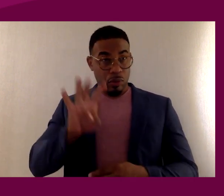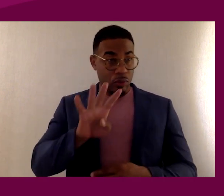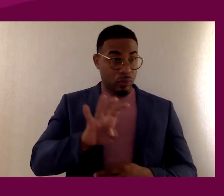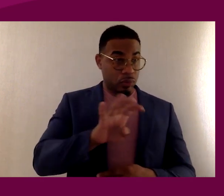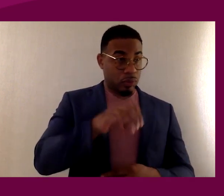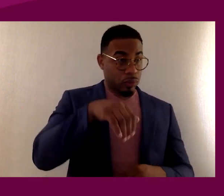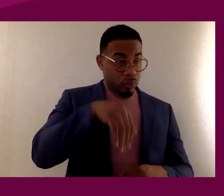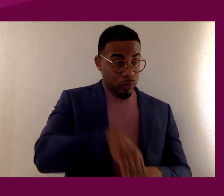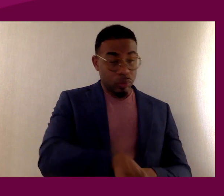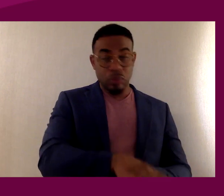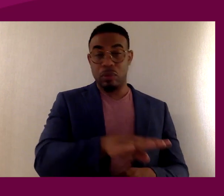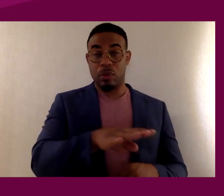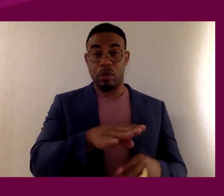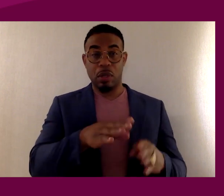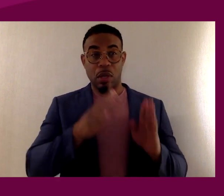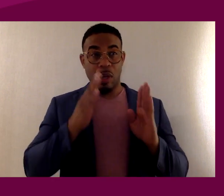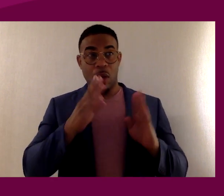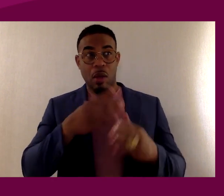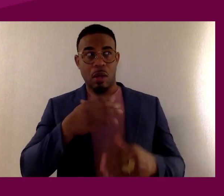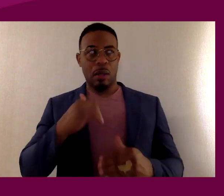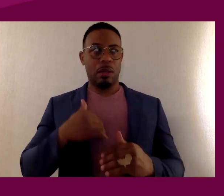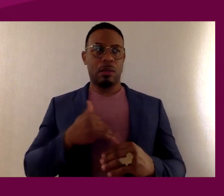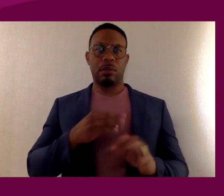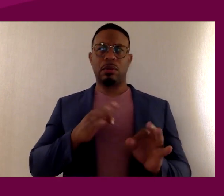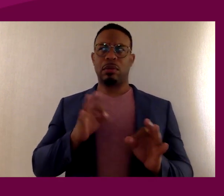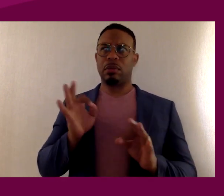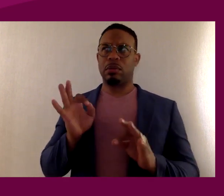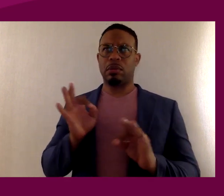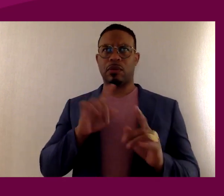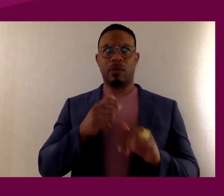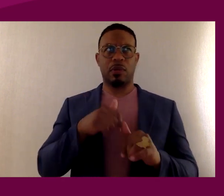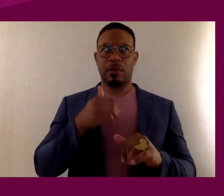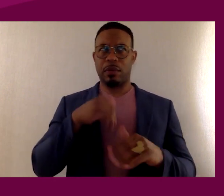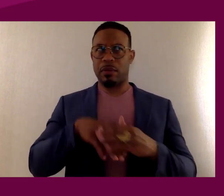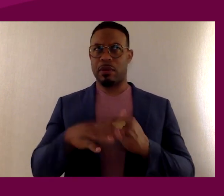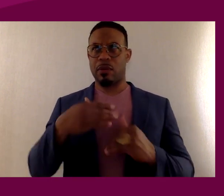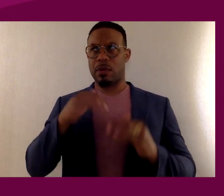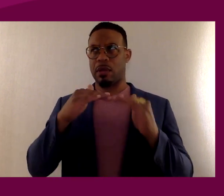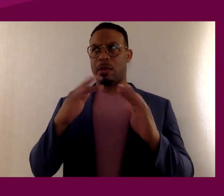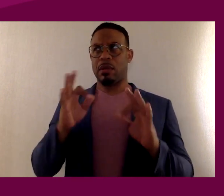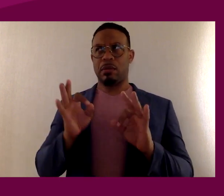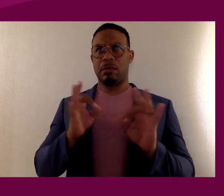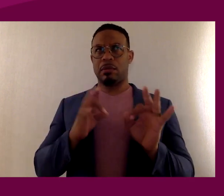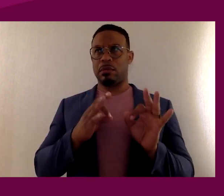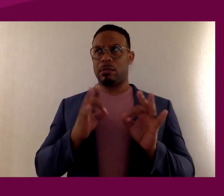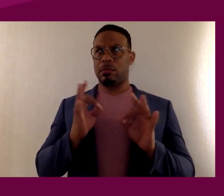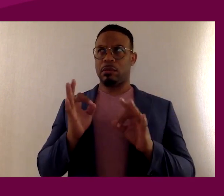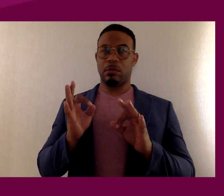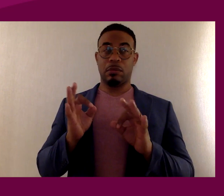other people. And as we're going down the halls of the White House. First time I've ever been in the